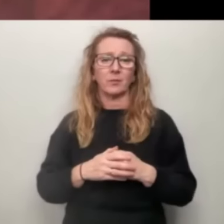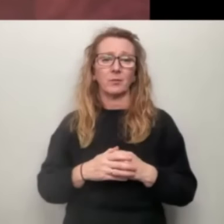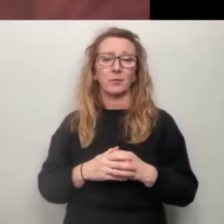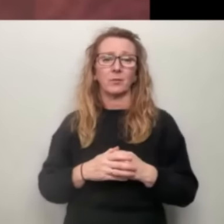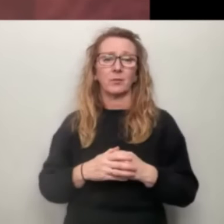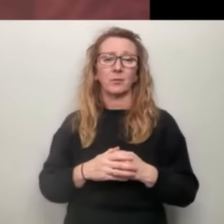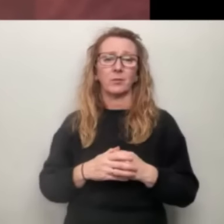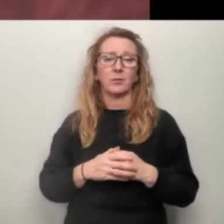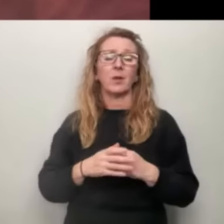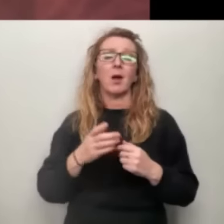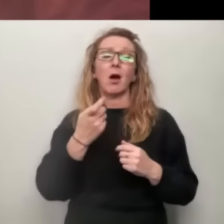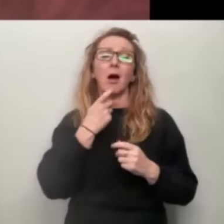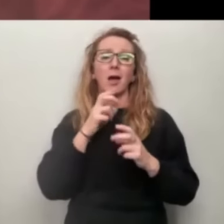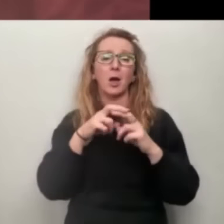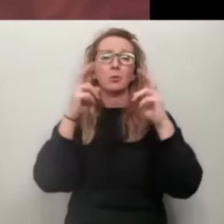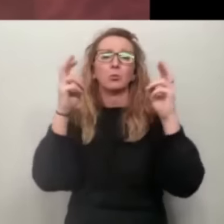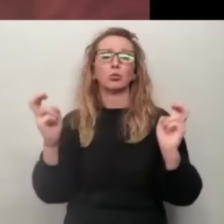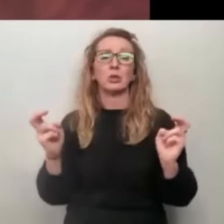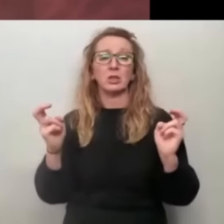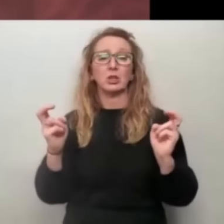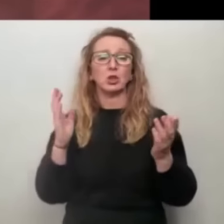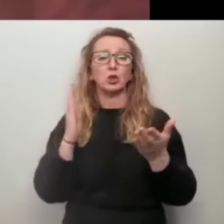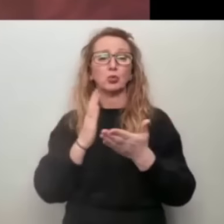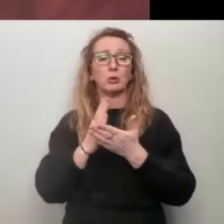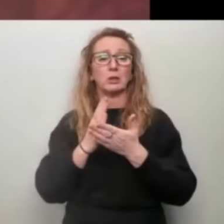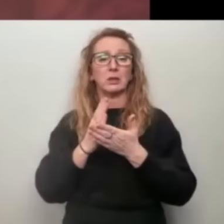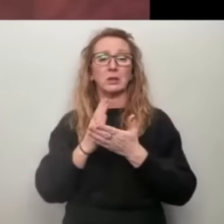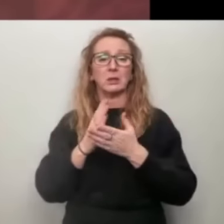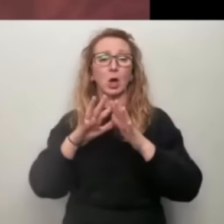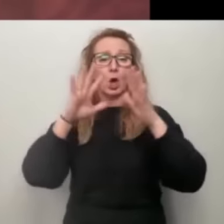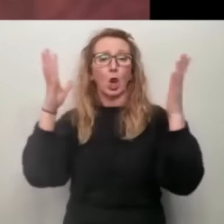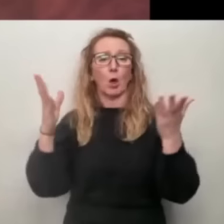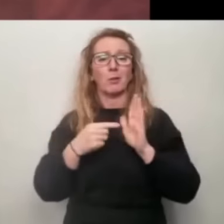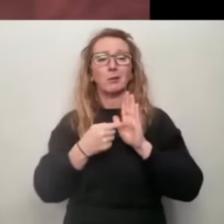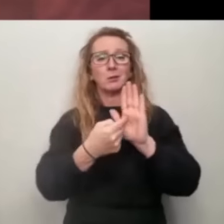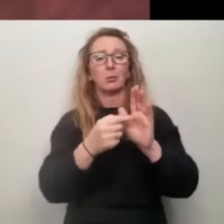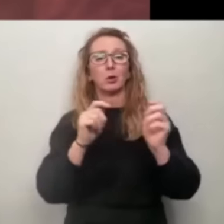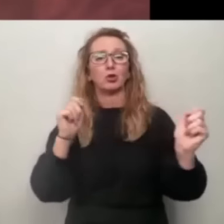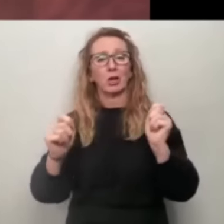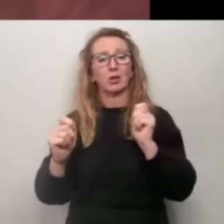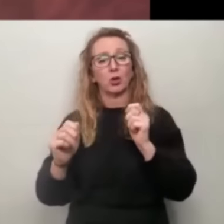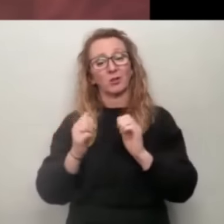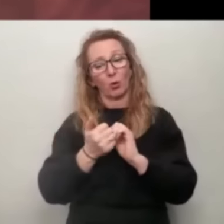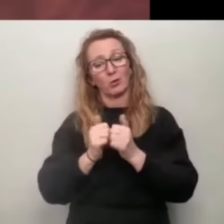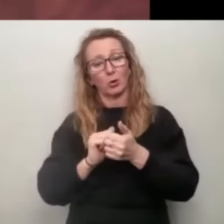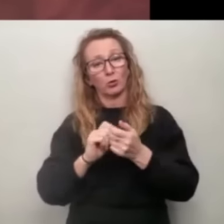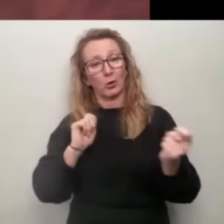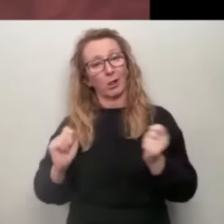The Iron Bridge is undoubtedly now a global symbol of the changes wrought by the industrial revolution.